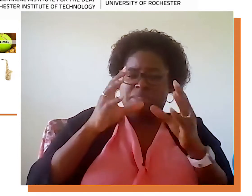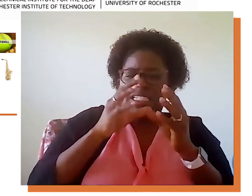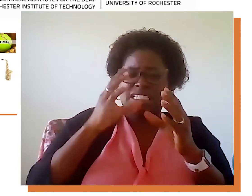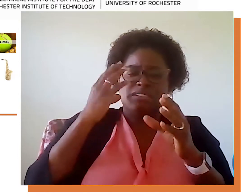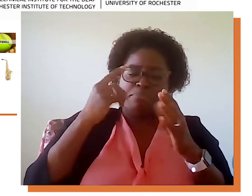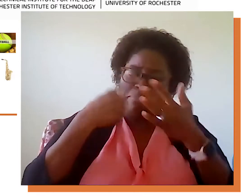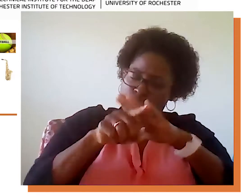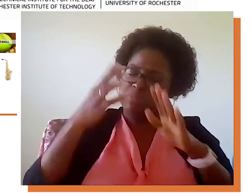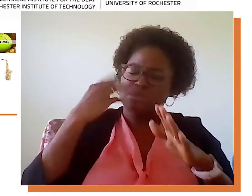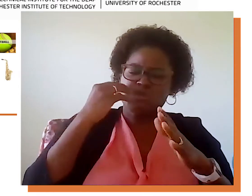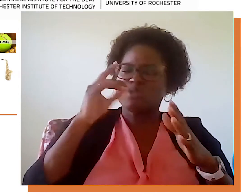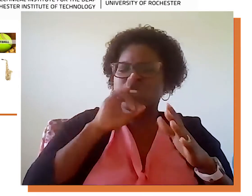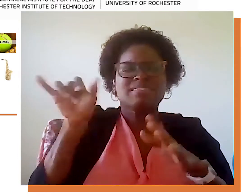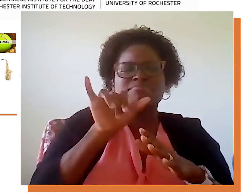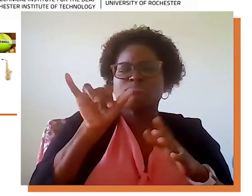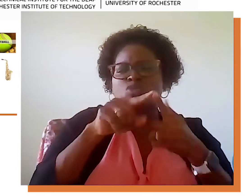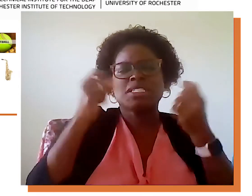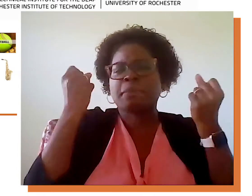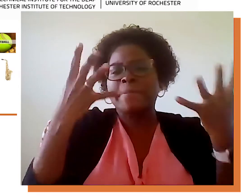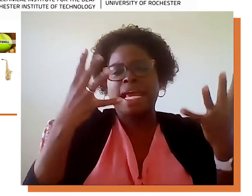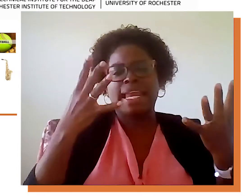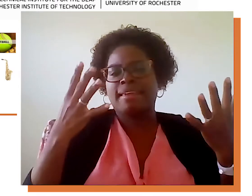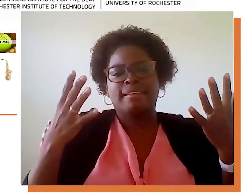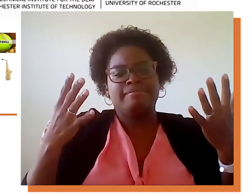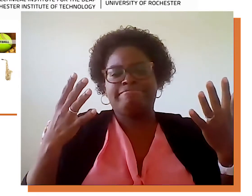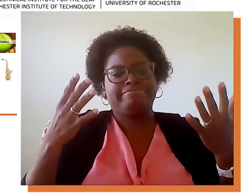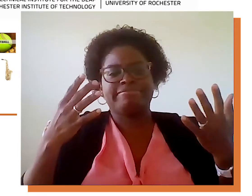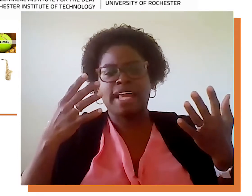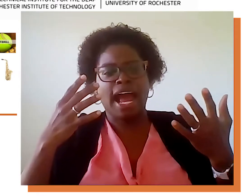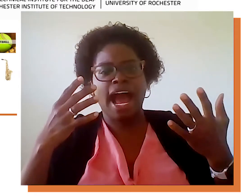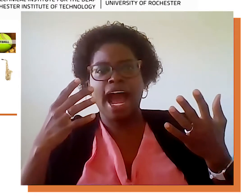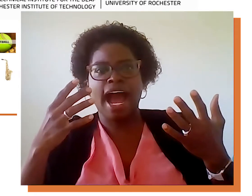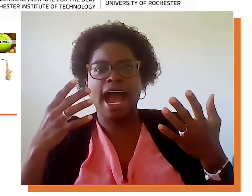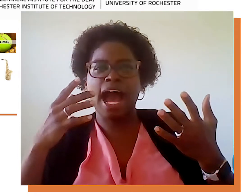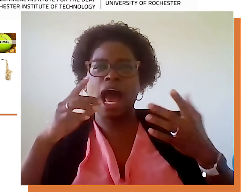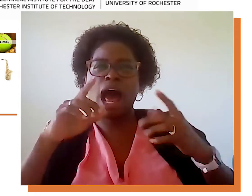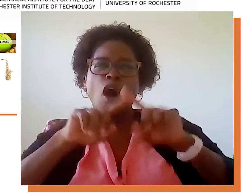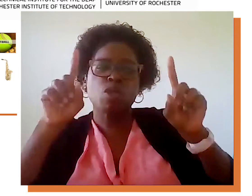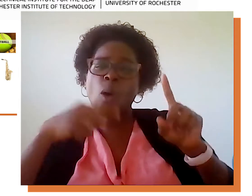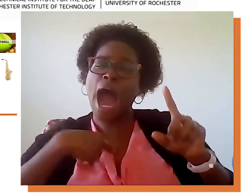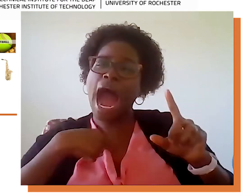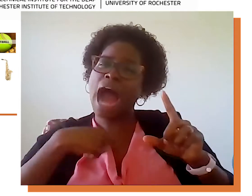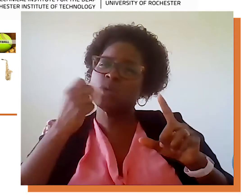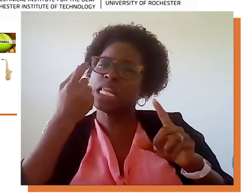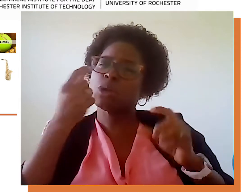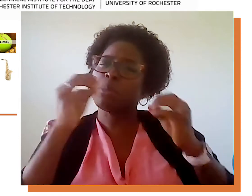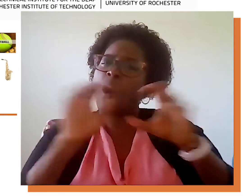My mainstream experiences, again, were experiences that were common to many other mainstream students.